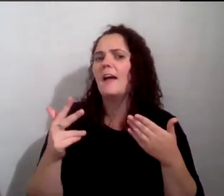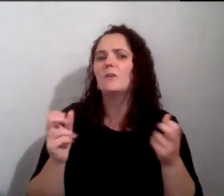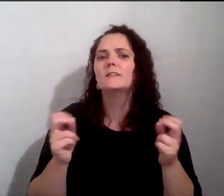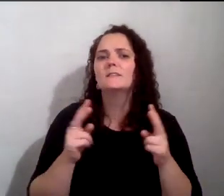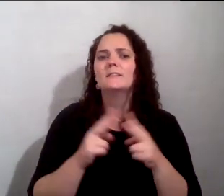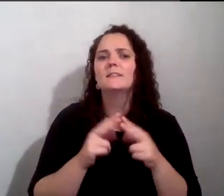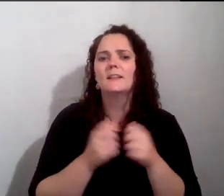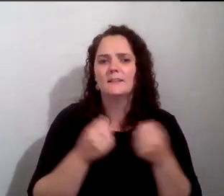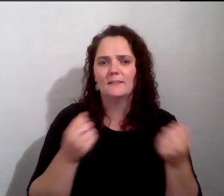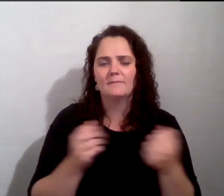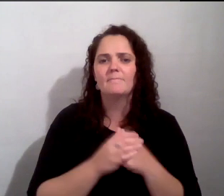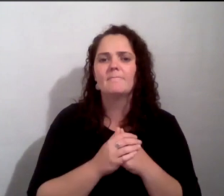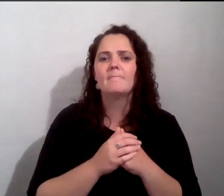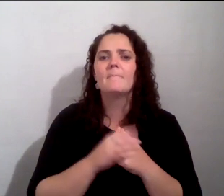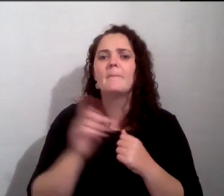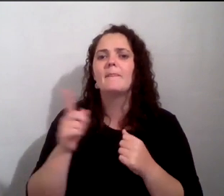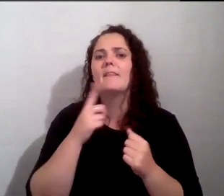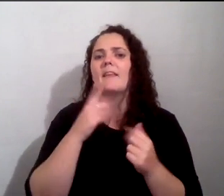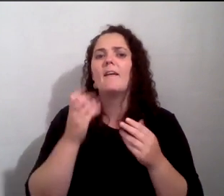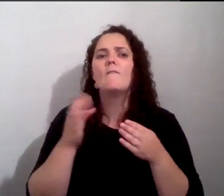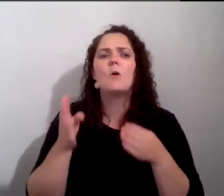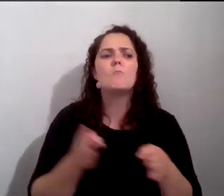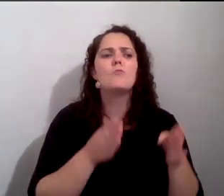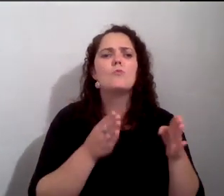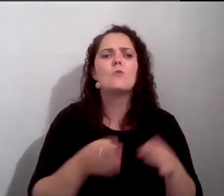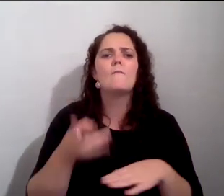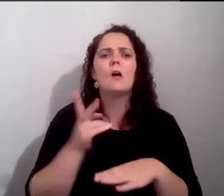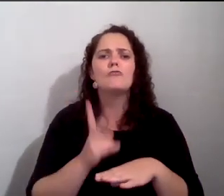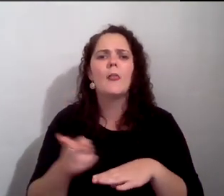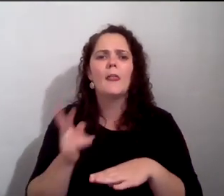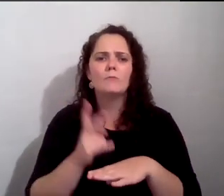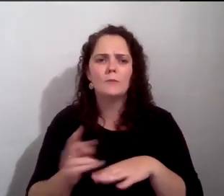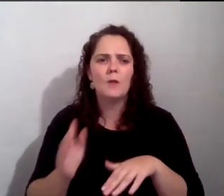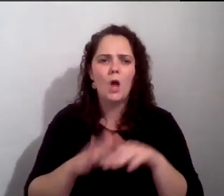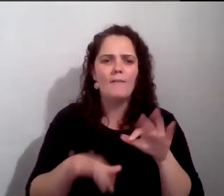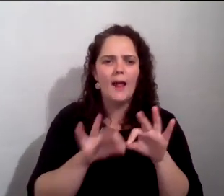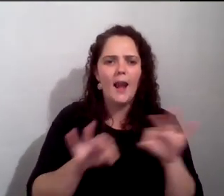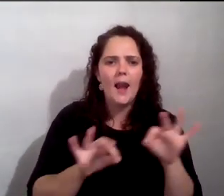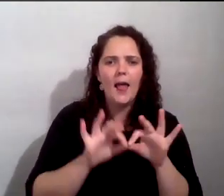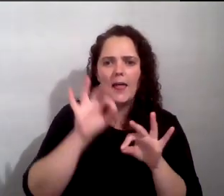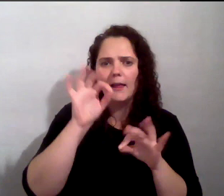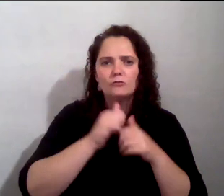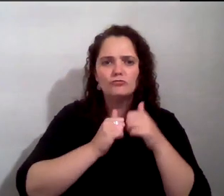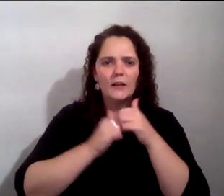linear structures are placed with the quickening combination of the lighter drawn symbols of the theme while